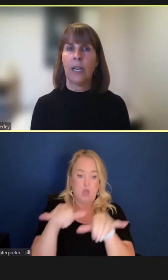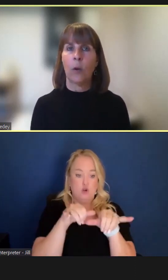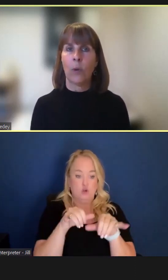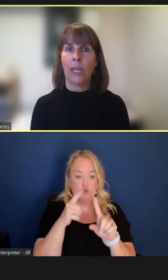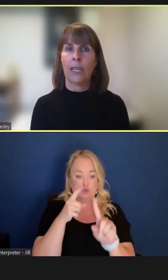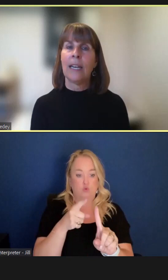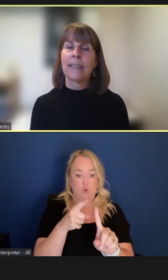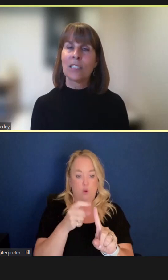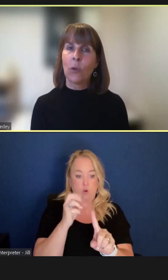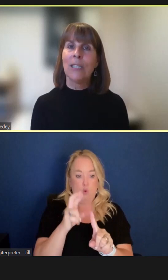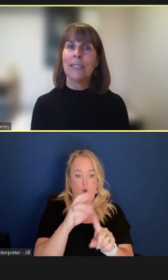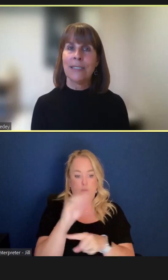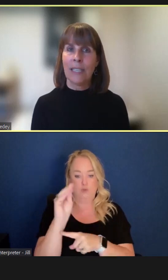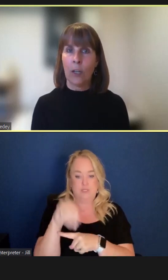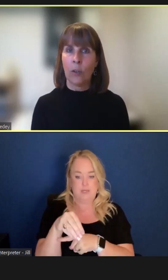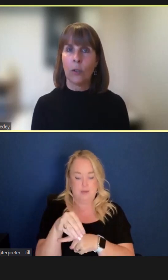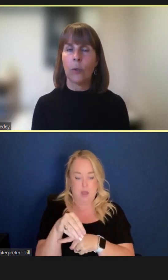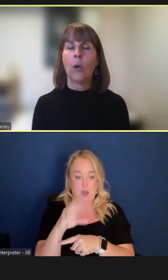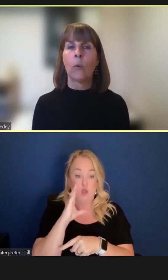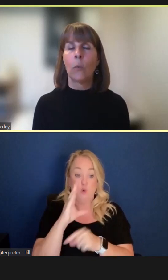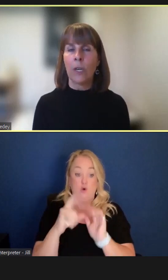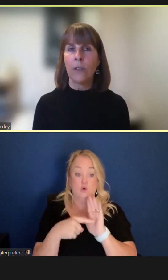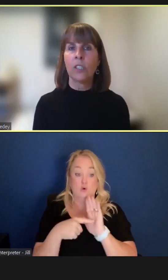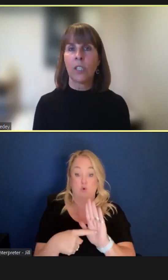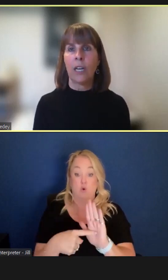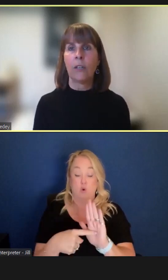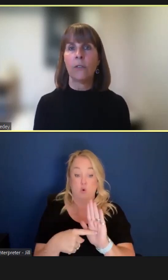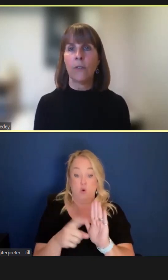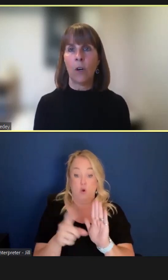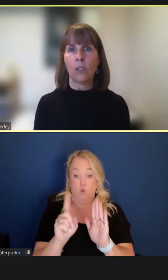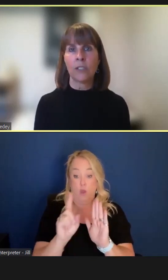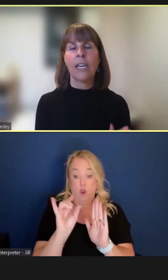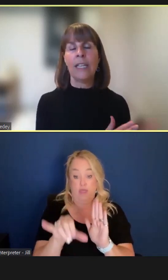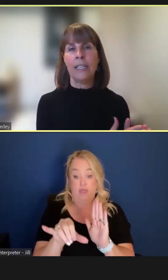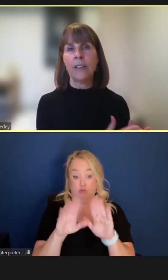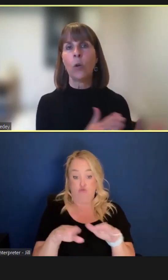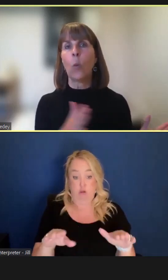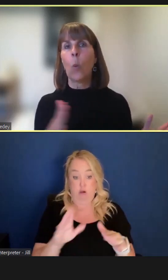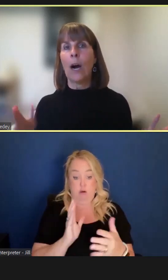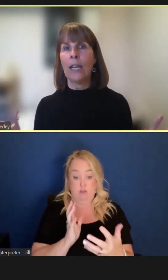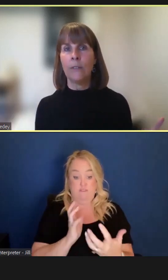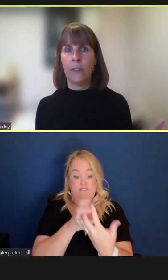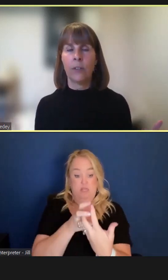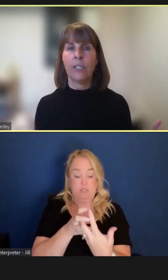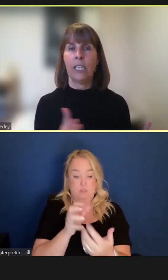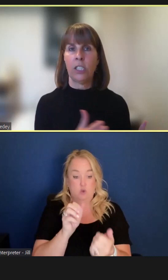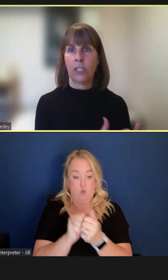rank that's going to tell you where the child falls in the wide variation that